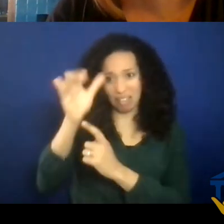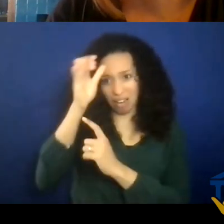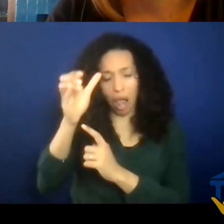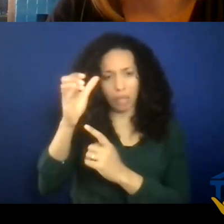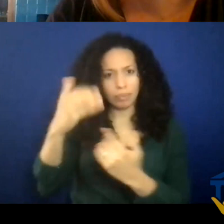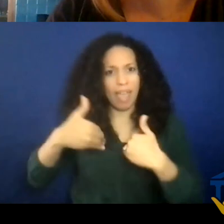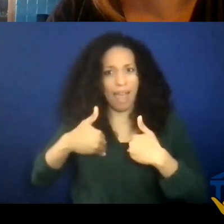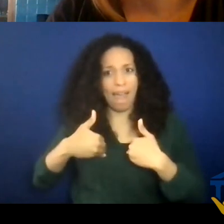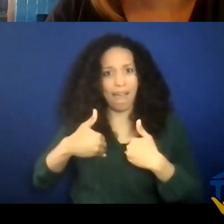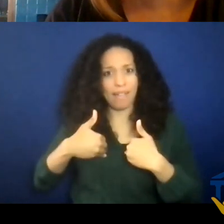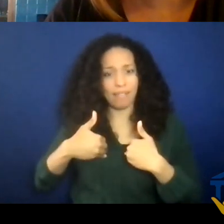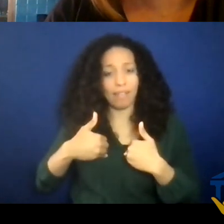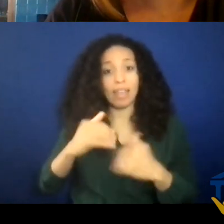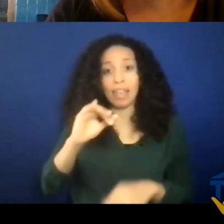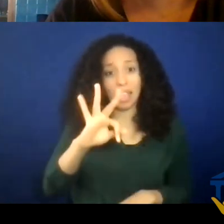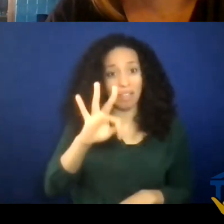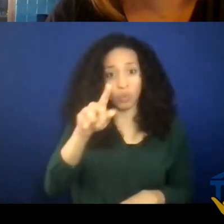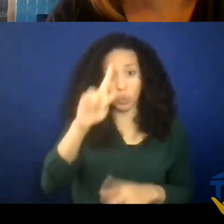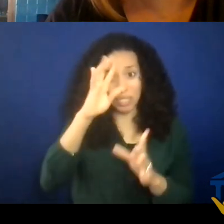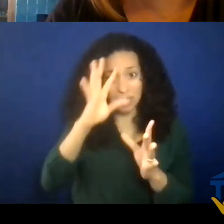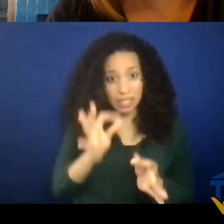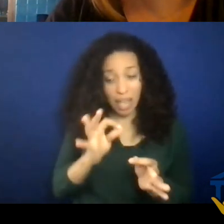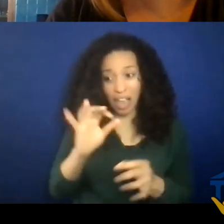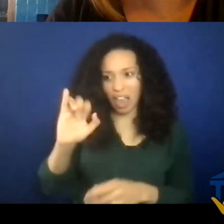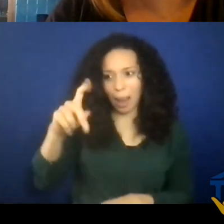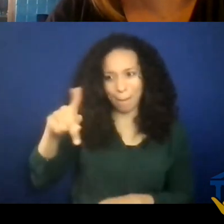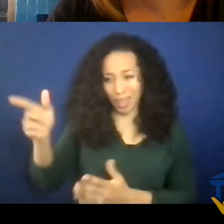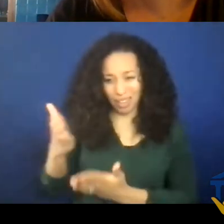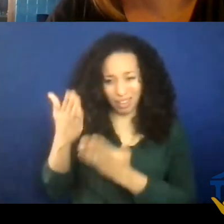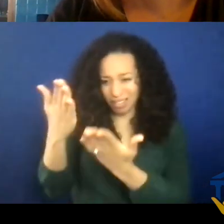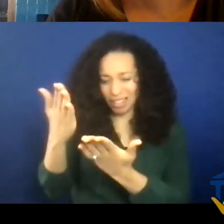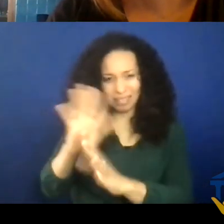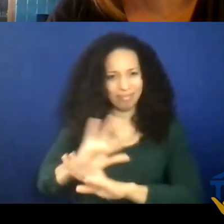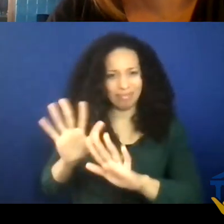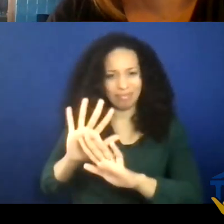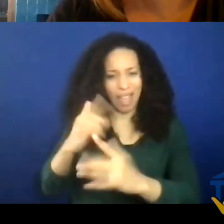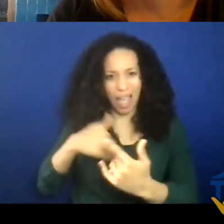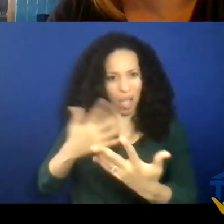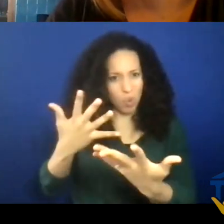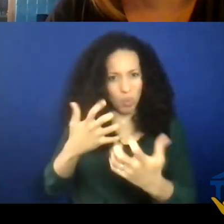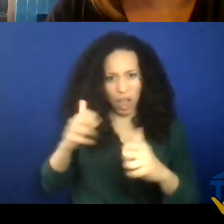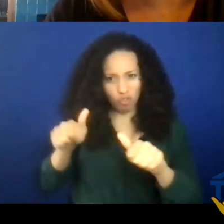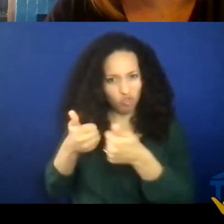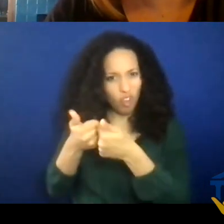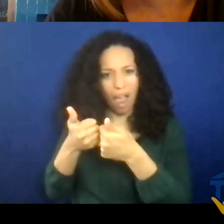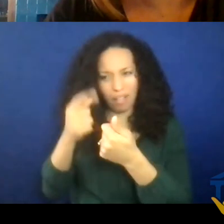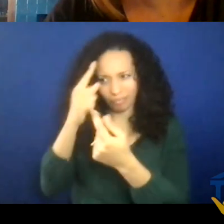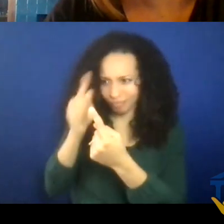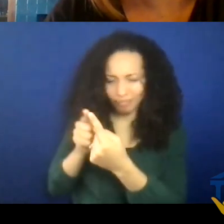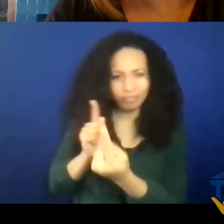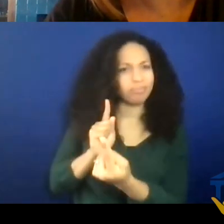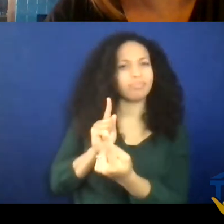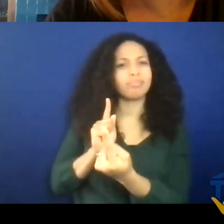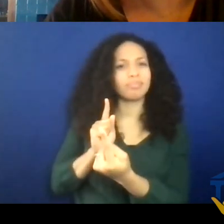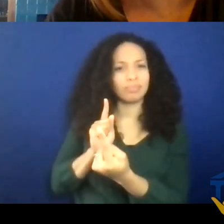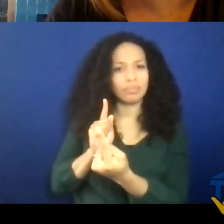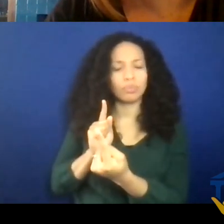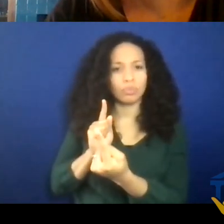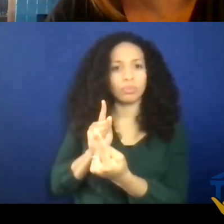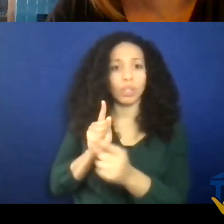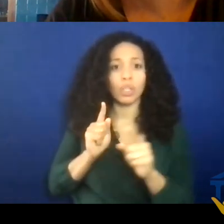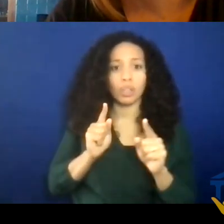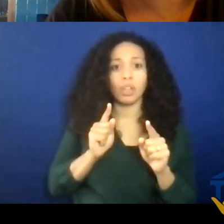challenge the IEP that your school district offers you, um, you do that through the NOREP form